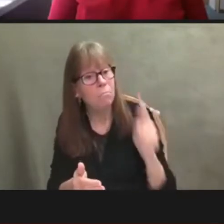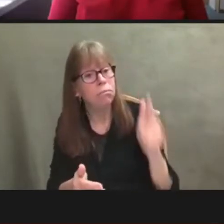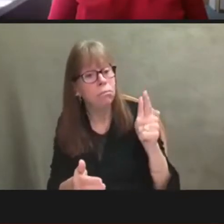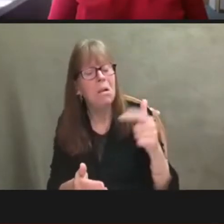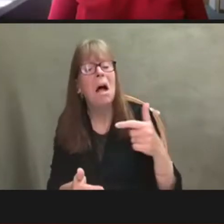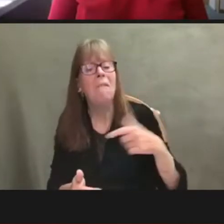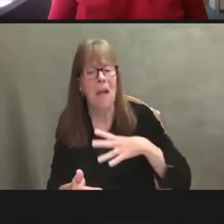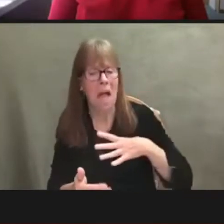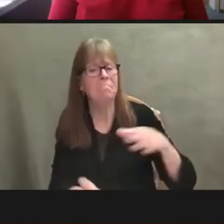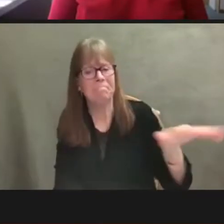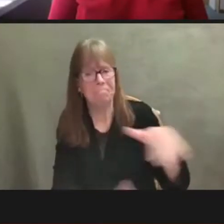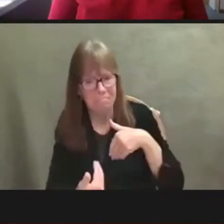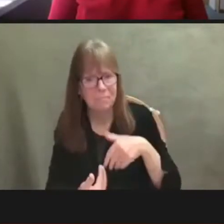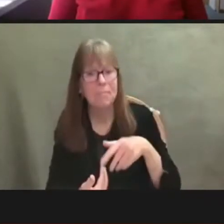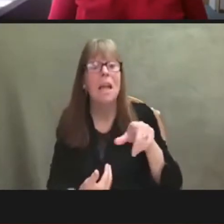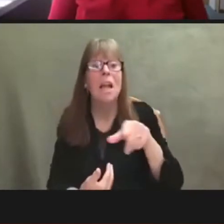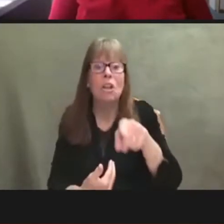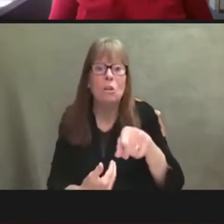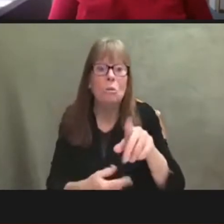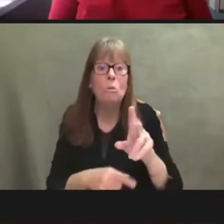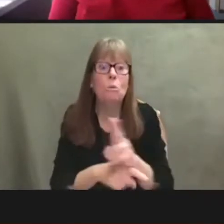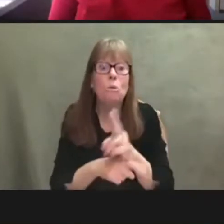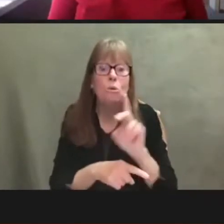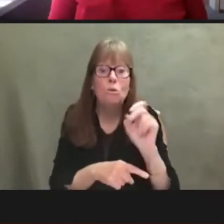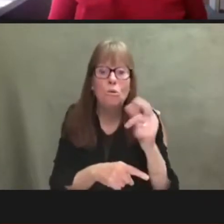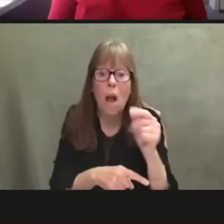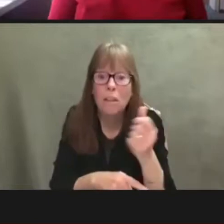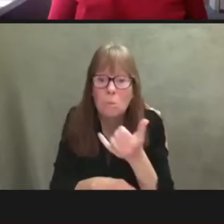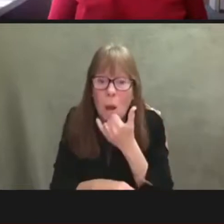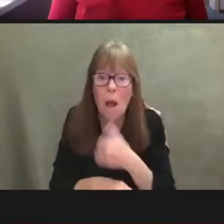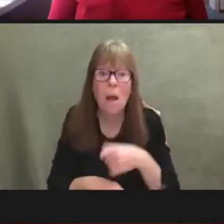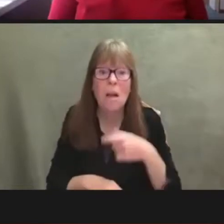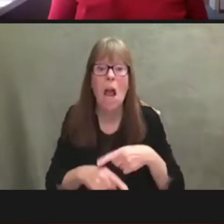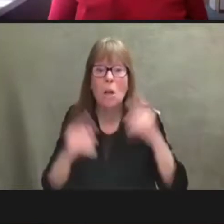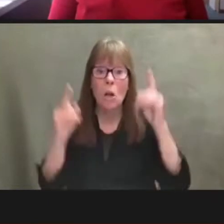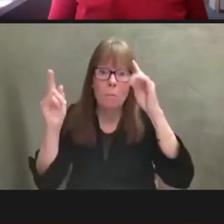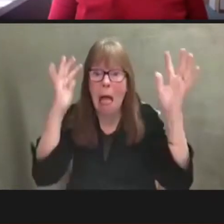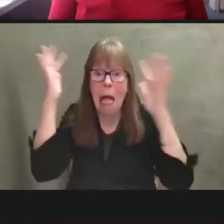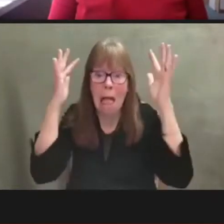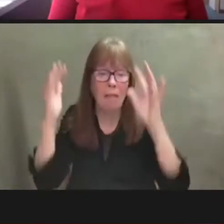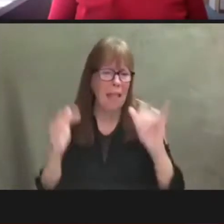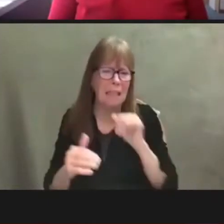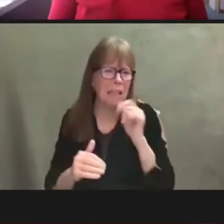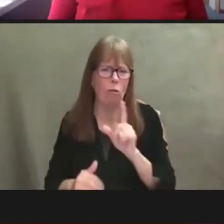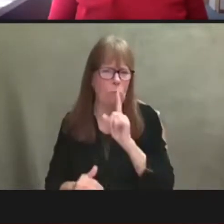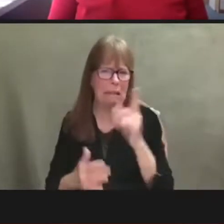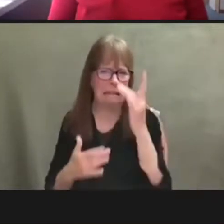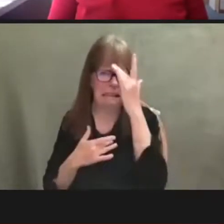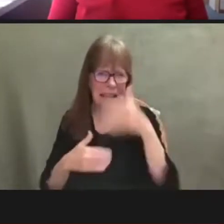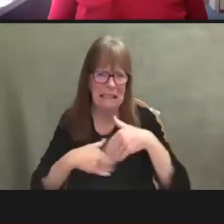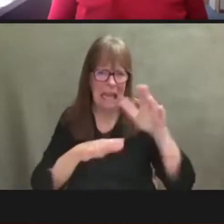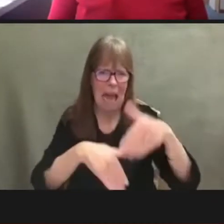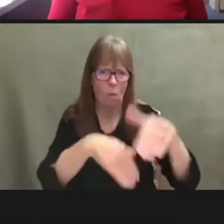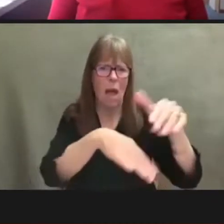you abuse drugs or are hearing voices, you don’t have a real illness, so get out of my emergency room. Let’s save it for the ‘real’ patients.”